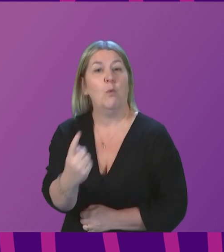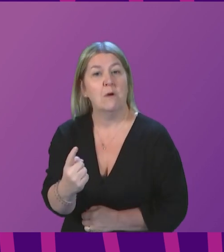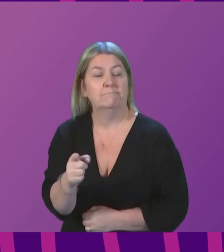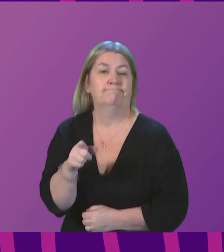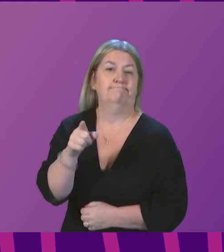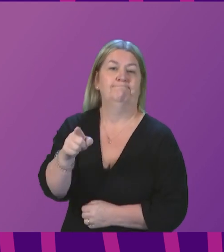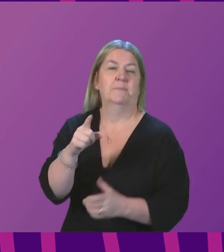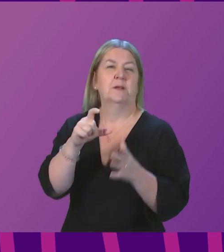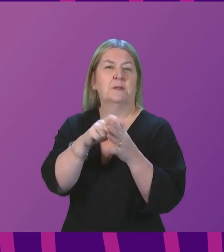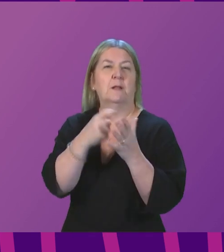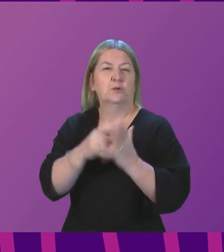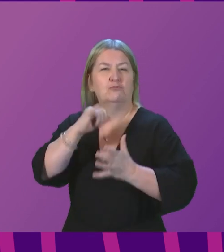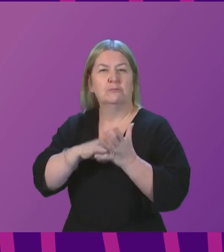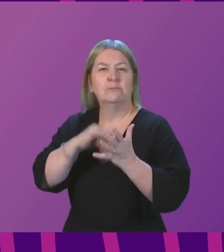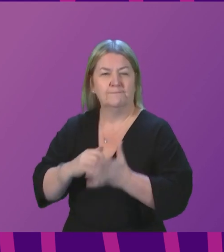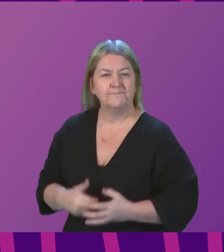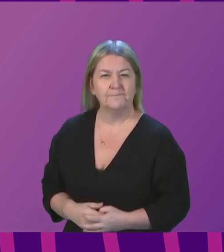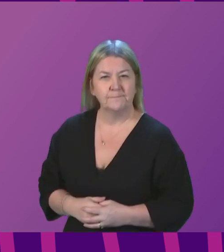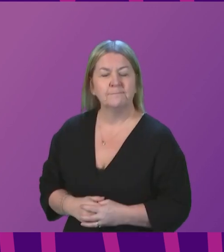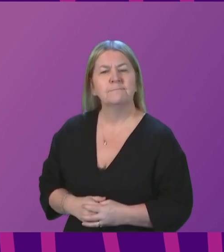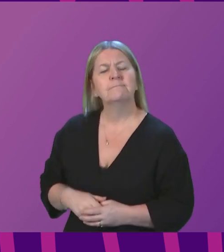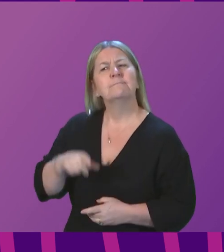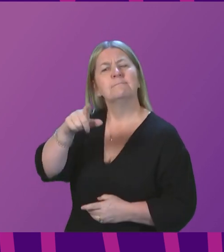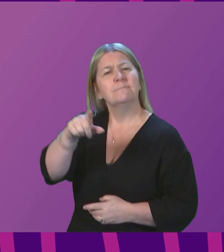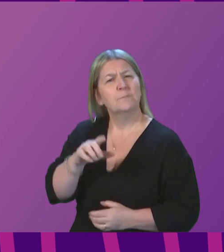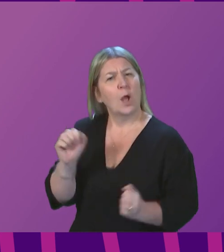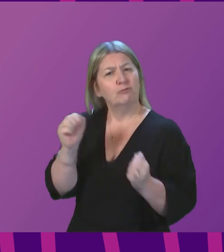Does the First Minister agree with Pete Wishart, who is currently the Scottish National Party’s